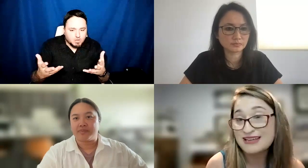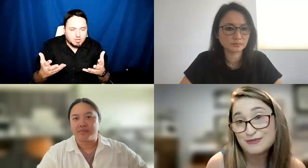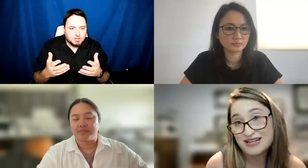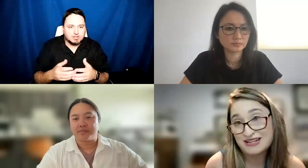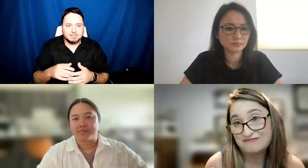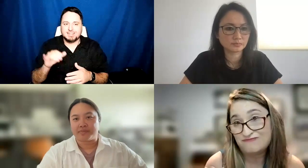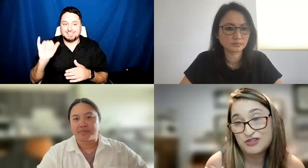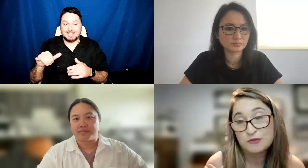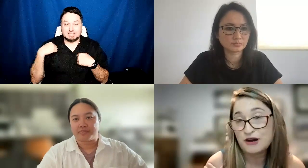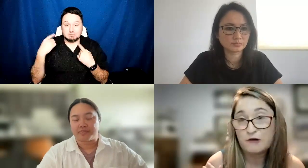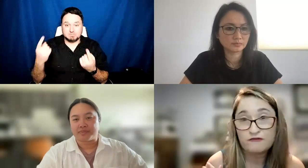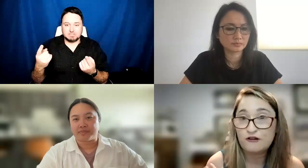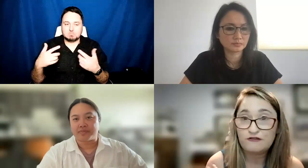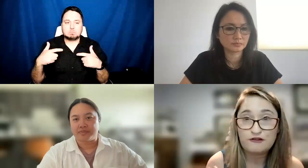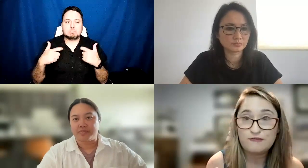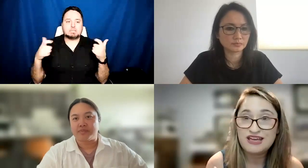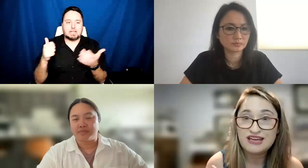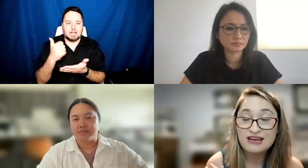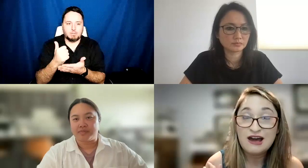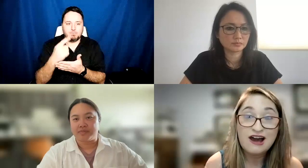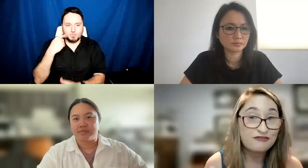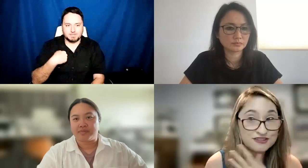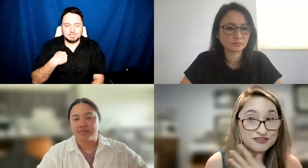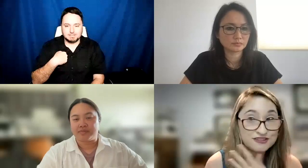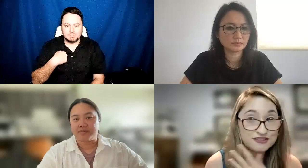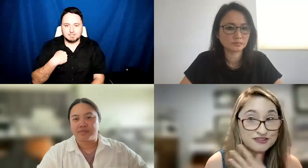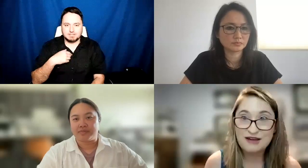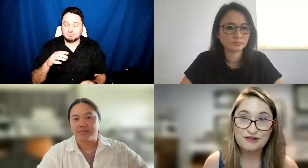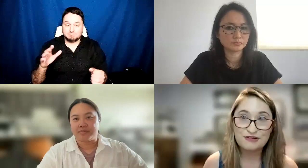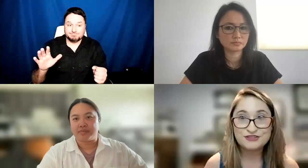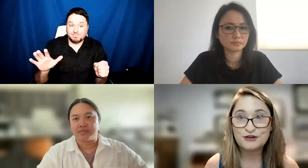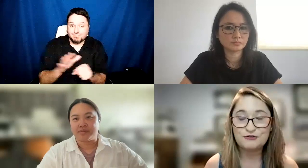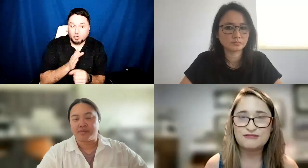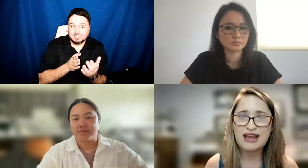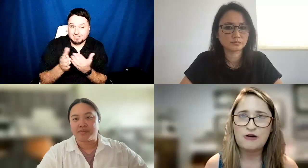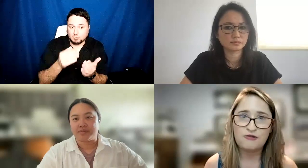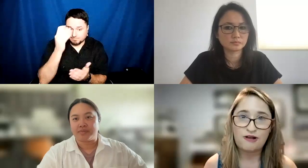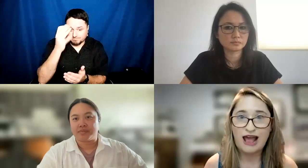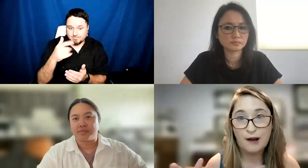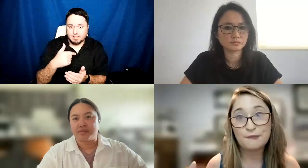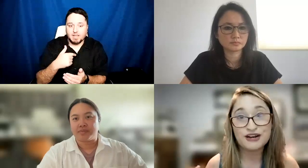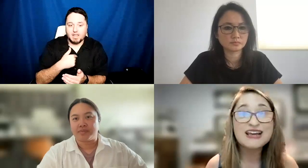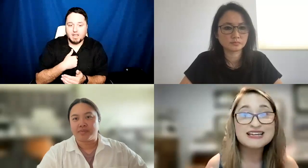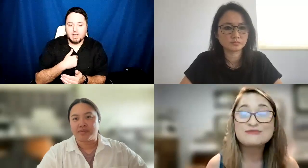And that's been super helpful for me. Full disclosure, I am also now onboarded